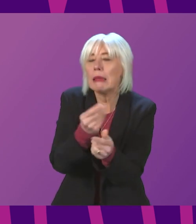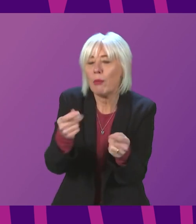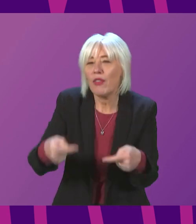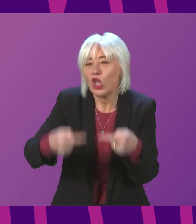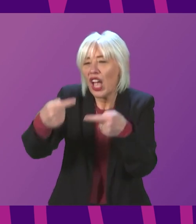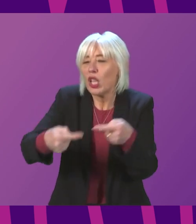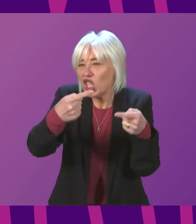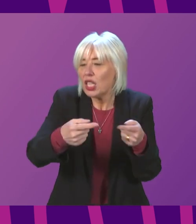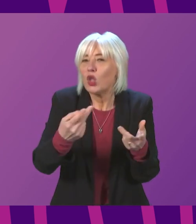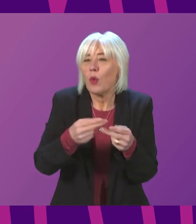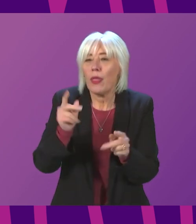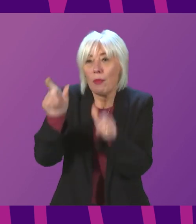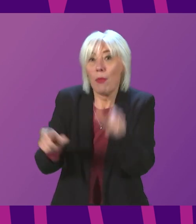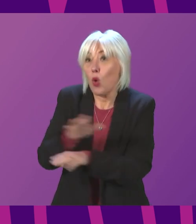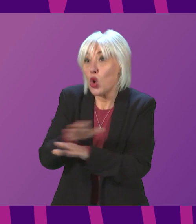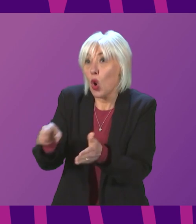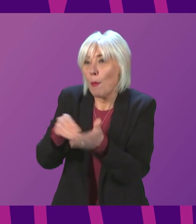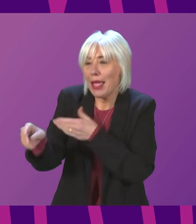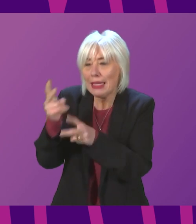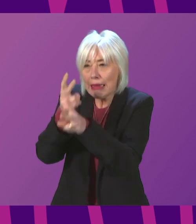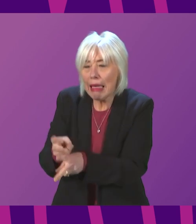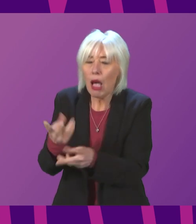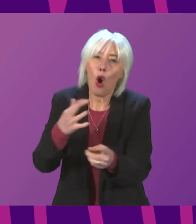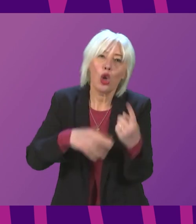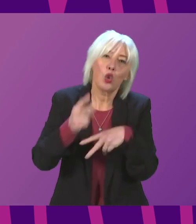challenges around unpaid care and social care more generally.